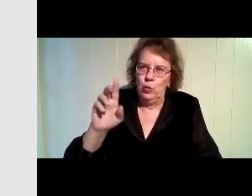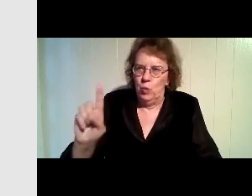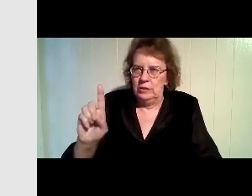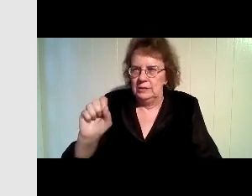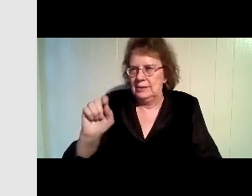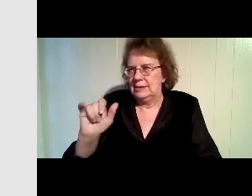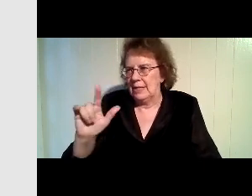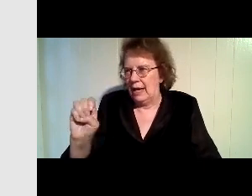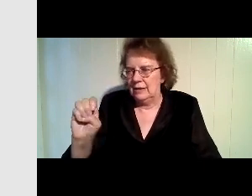I typed below it now.